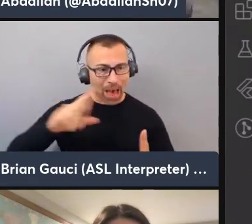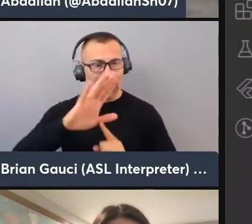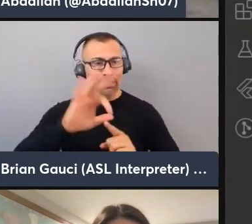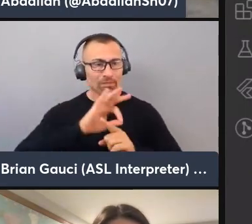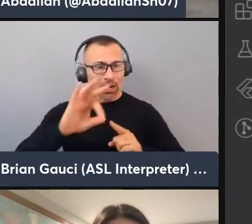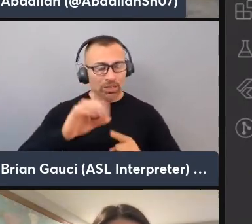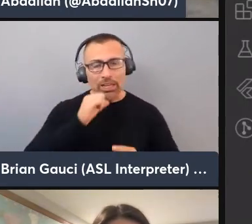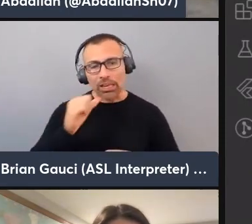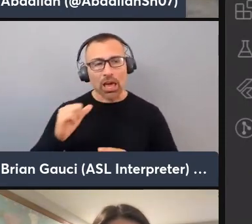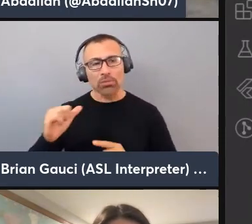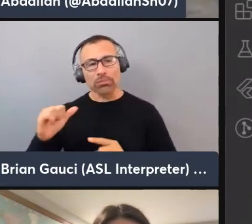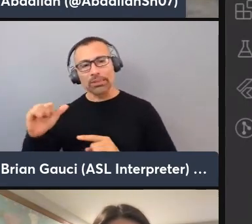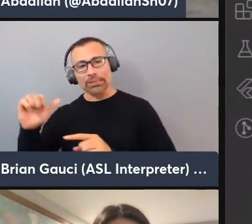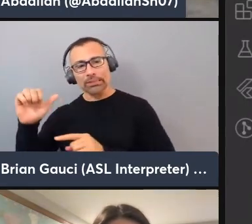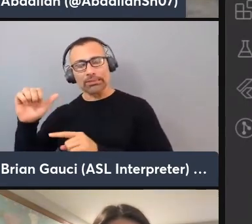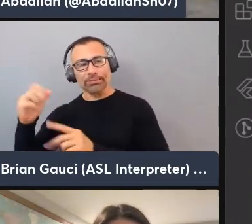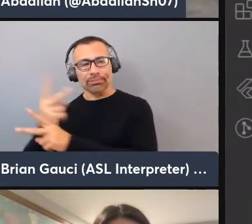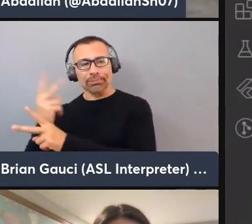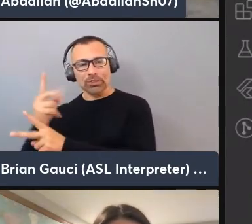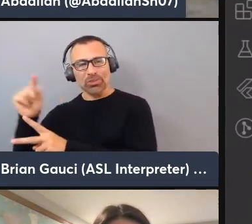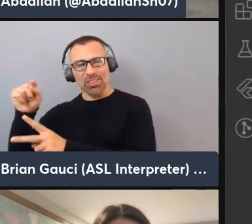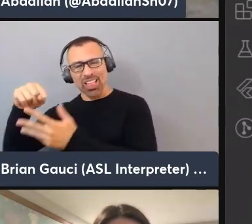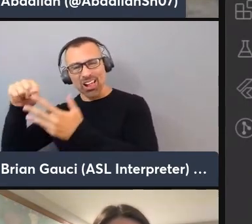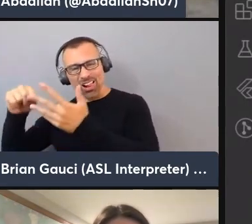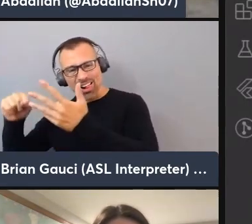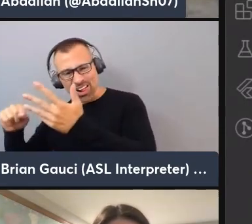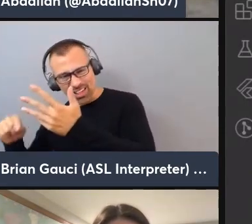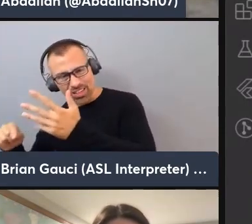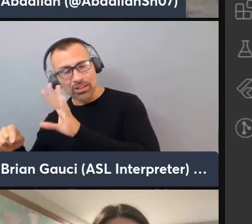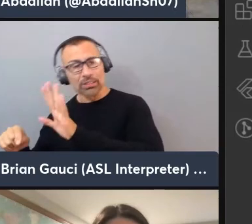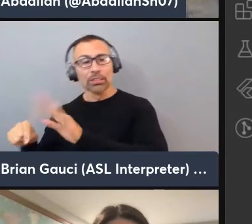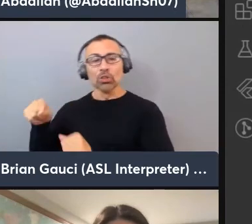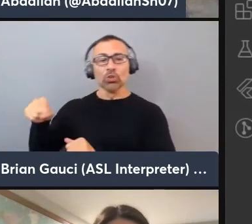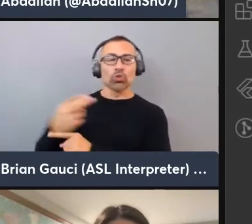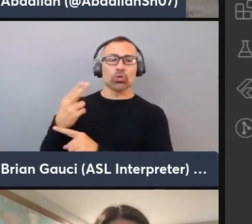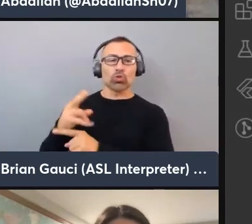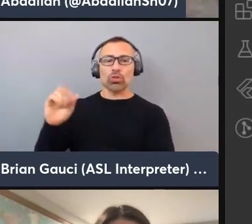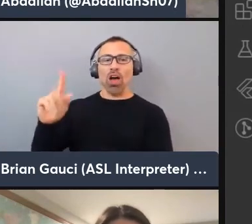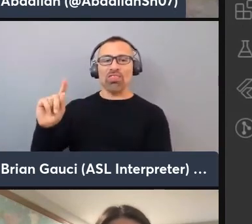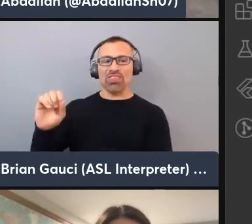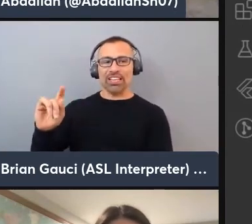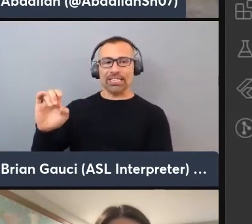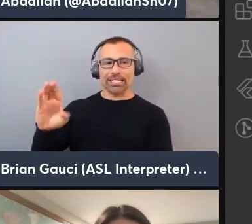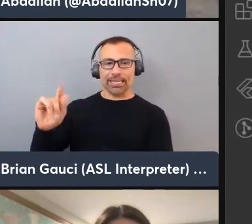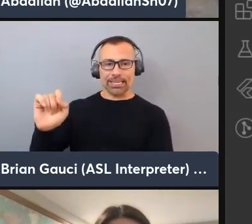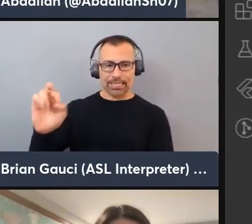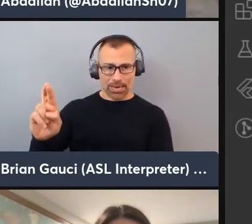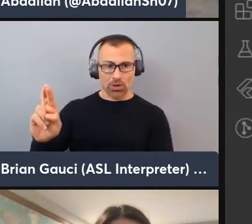the authenticator is really powerful for those use cases, you can just focus on building the core functionality of your app.